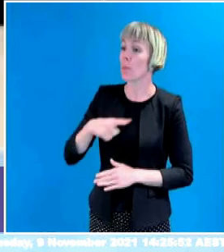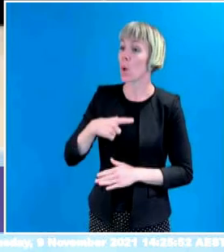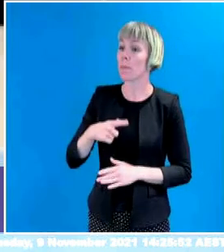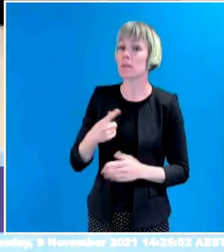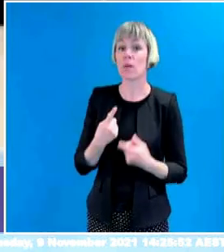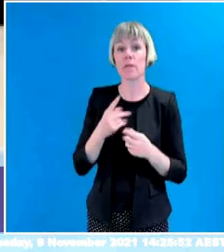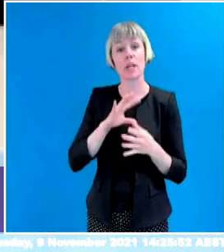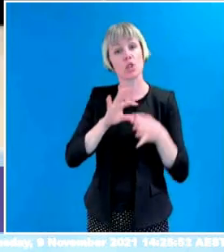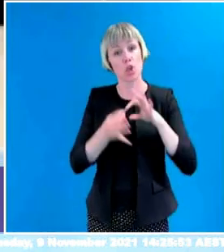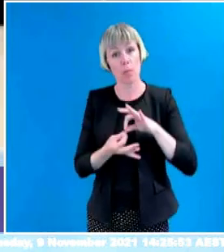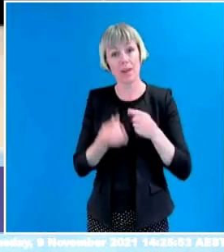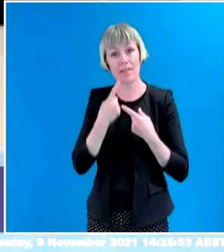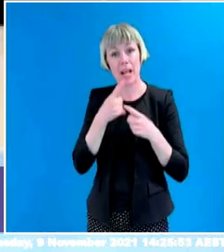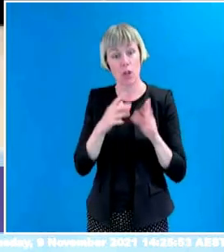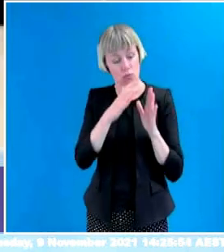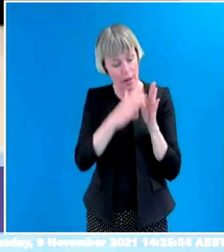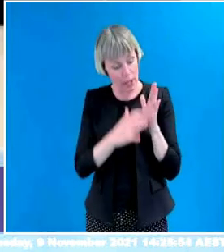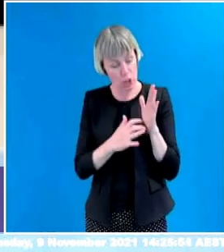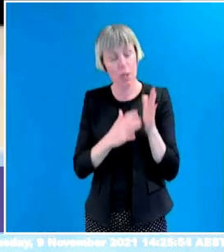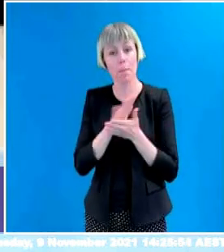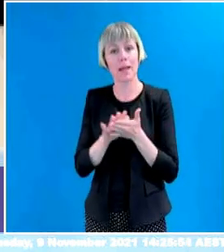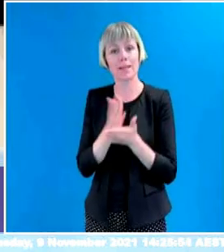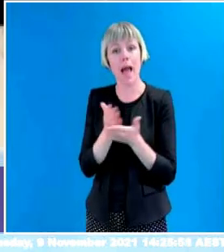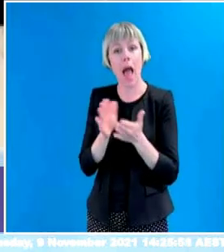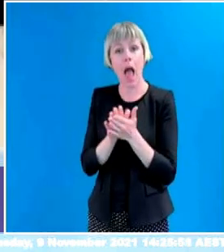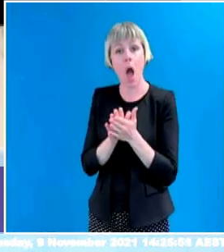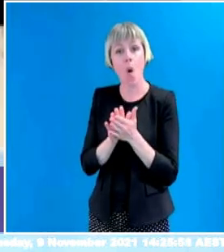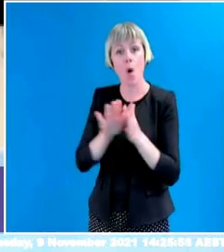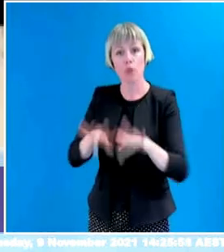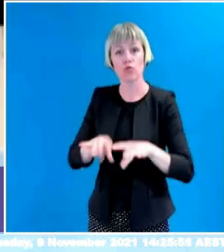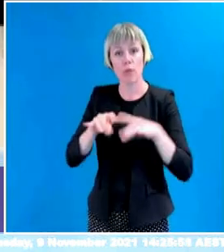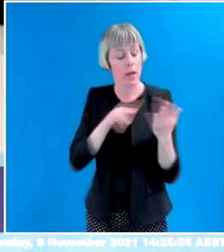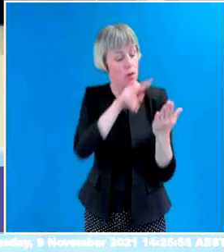our treaty obligations under the convention, and they may be subject to